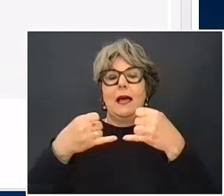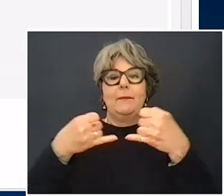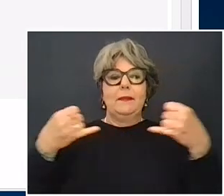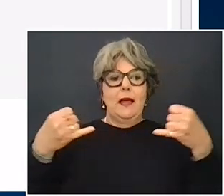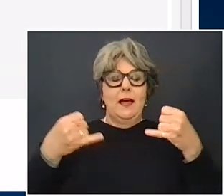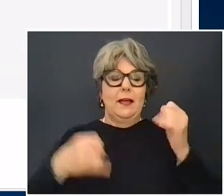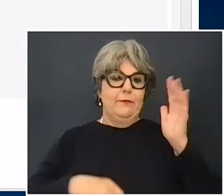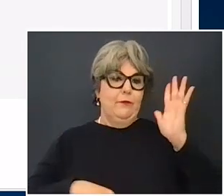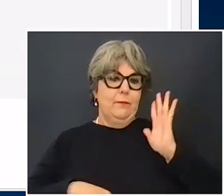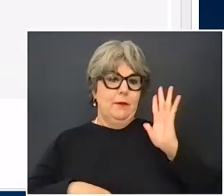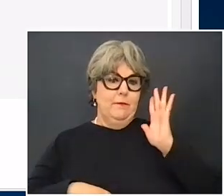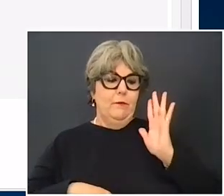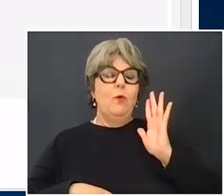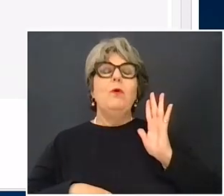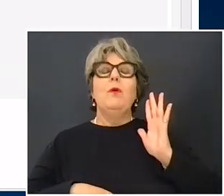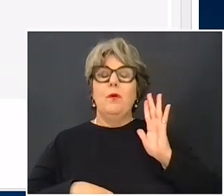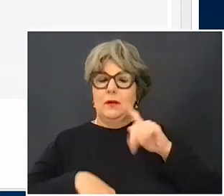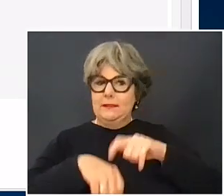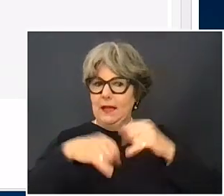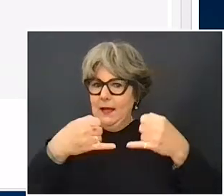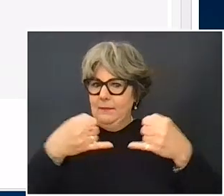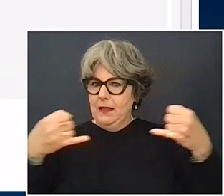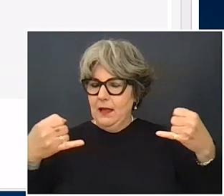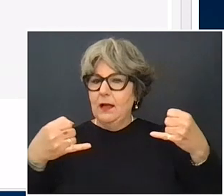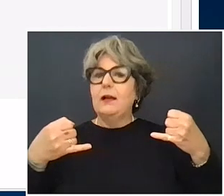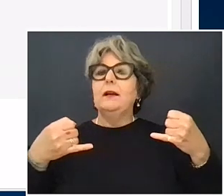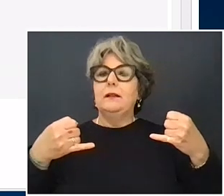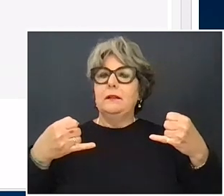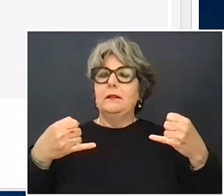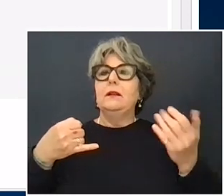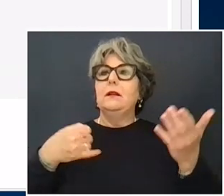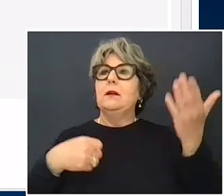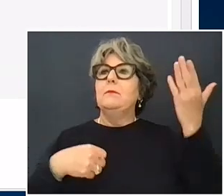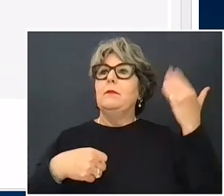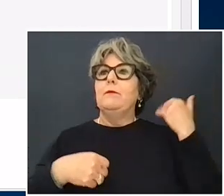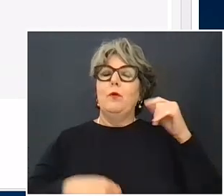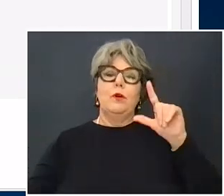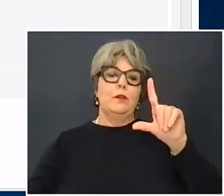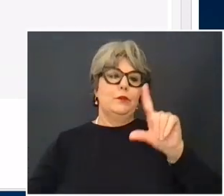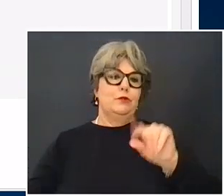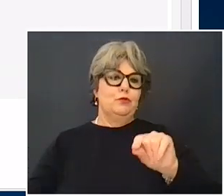previously prior to the 2020 reg changes